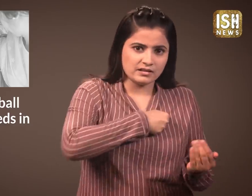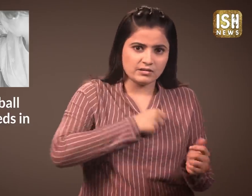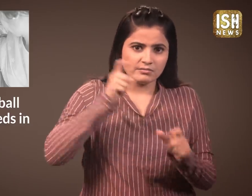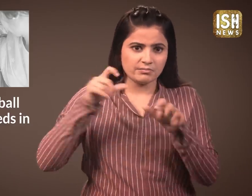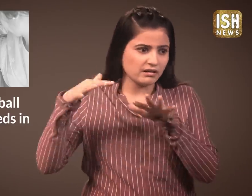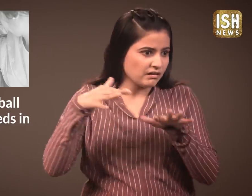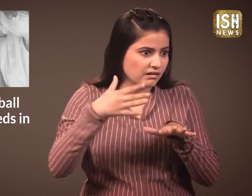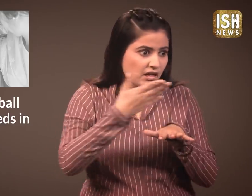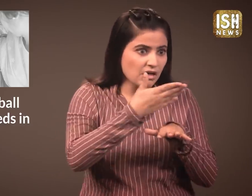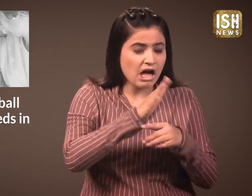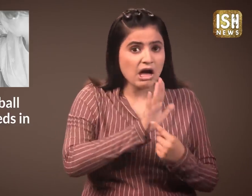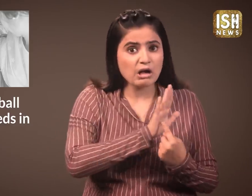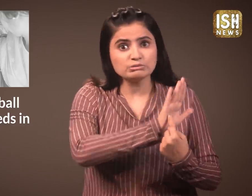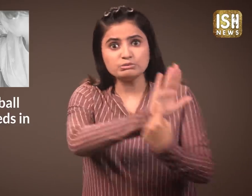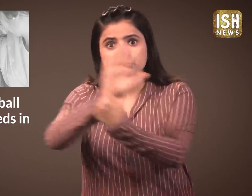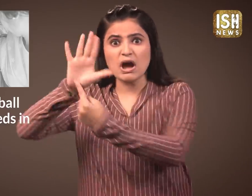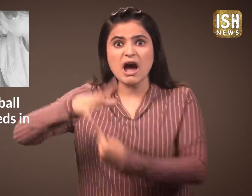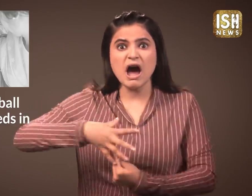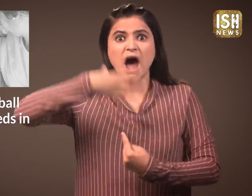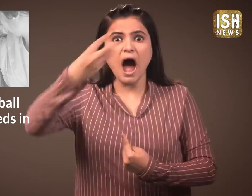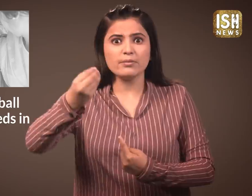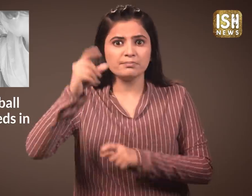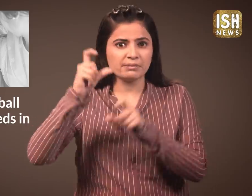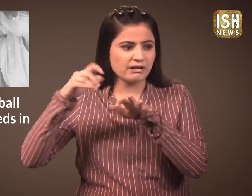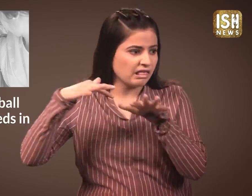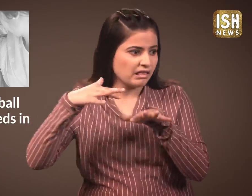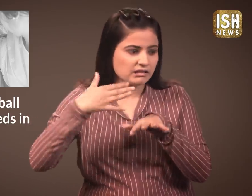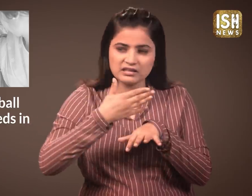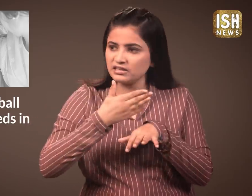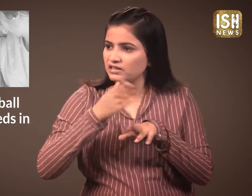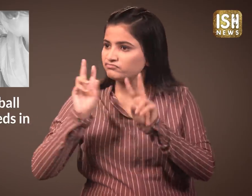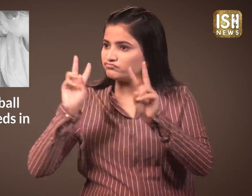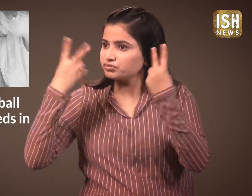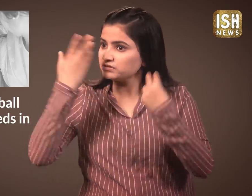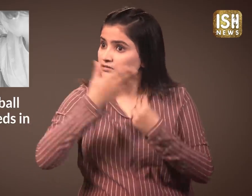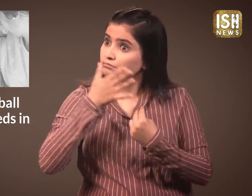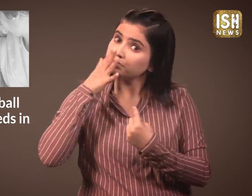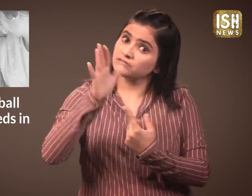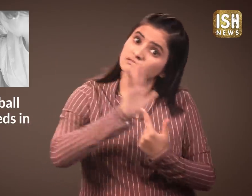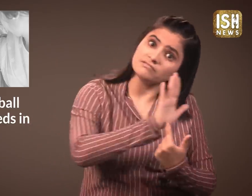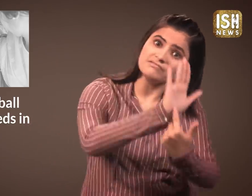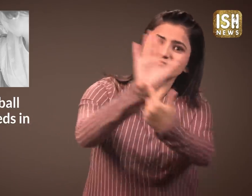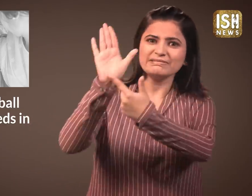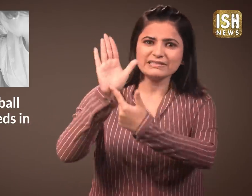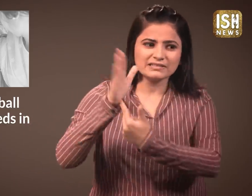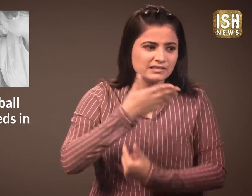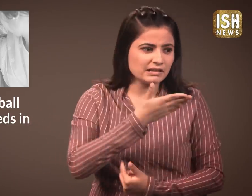But people look at such women and judge her for breastfeeding.